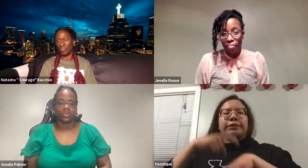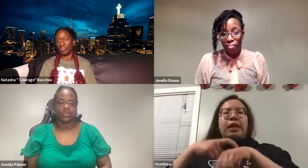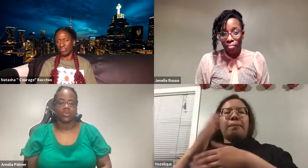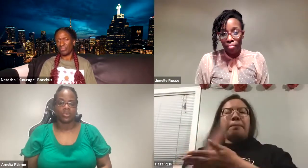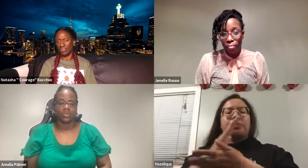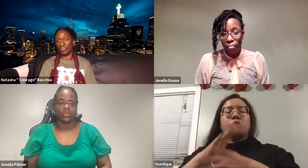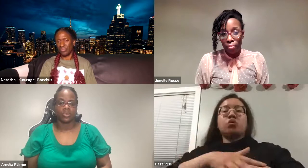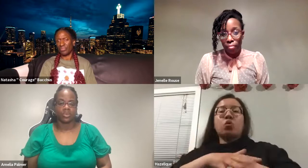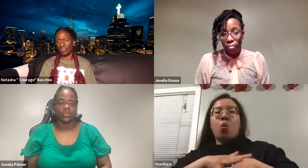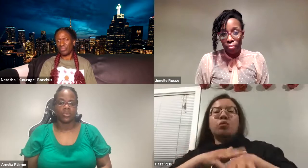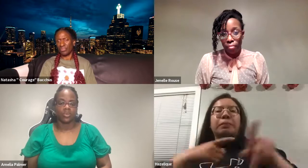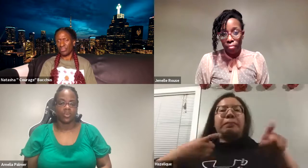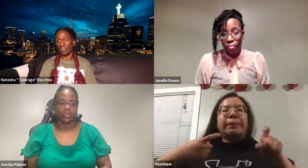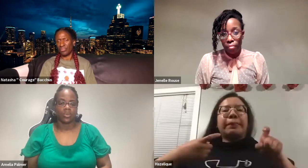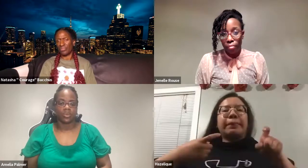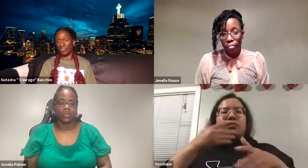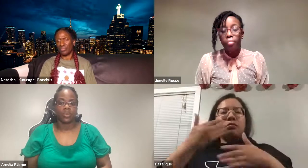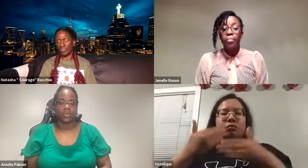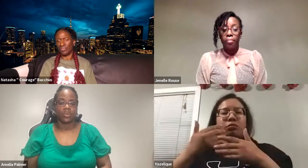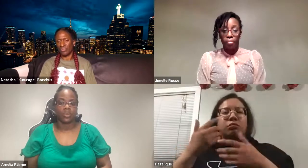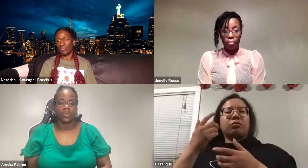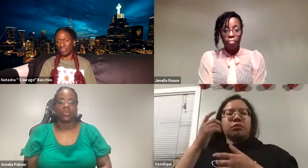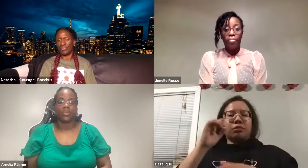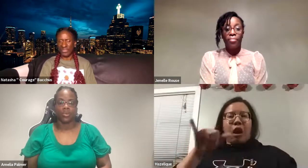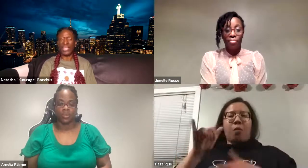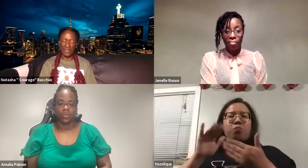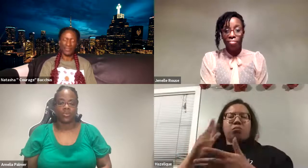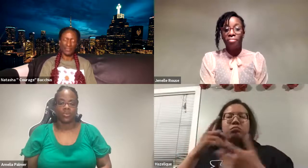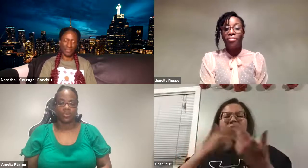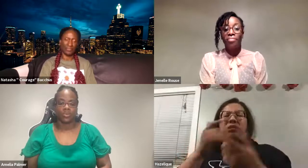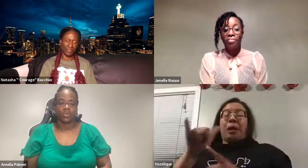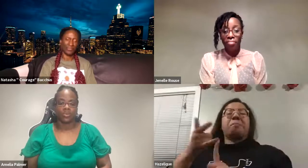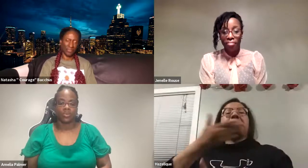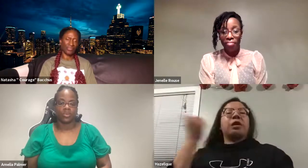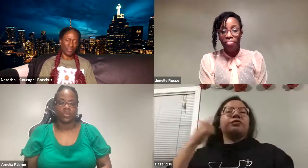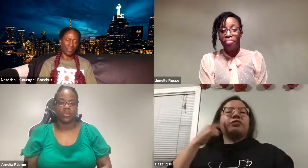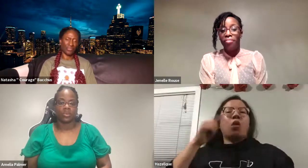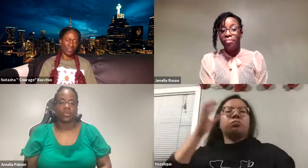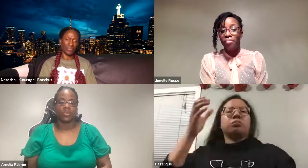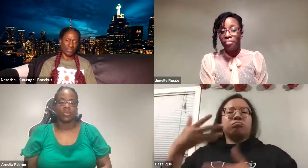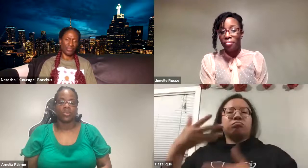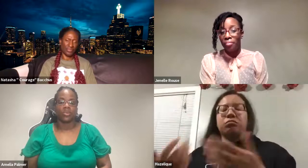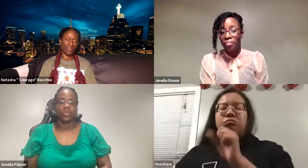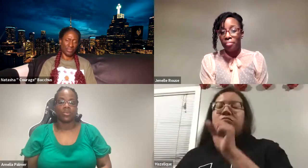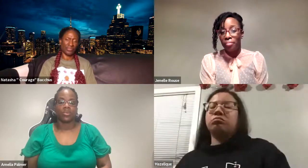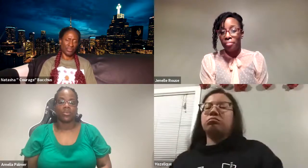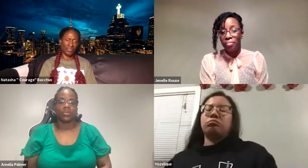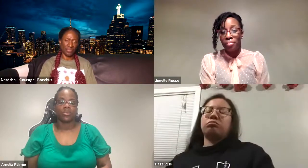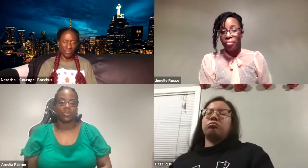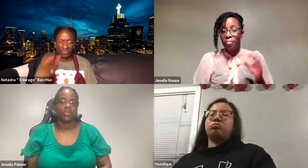like you had said jenelle we'd have to videotape ourselves and document it that way to understand